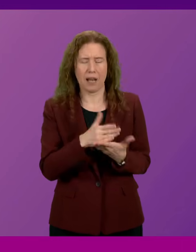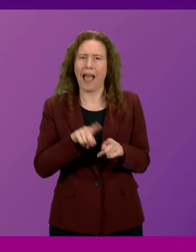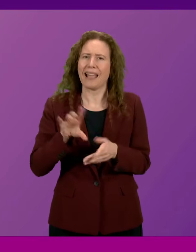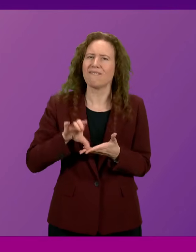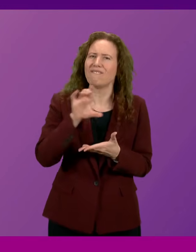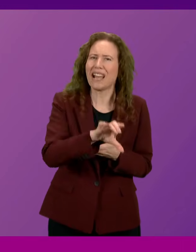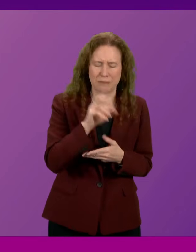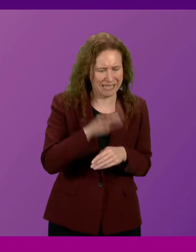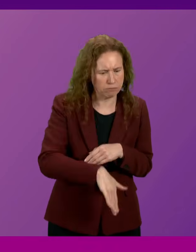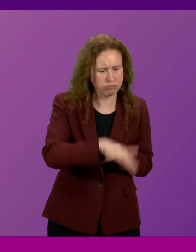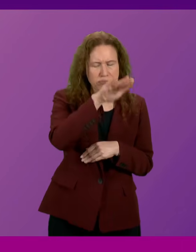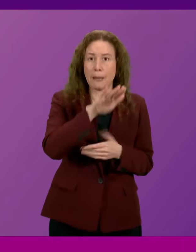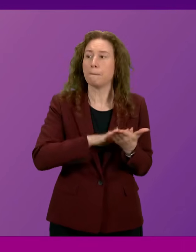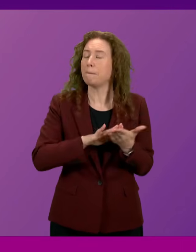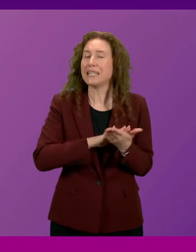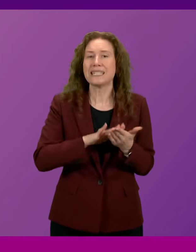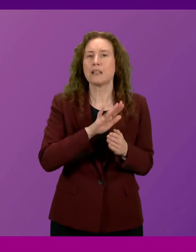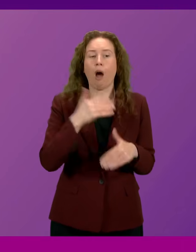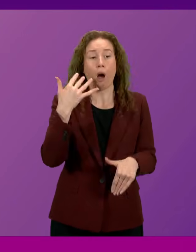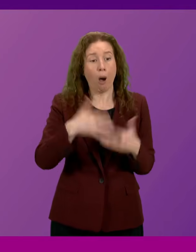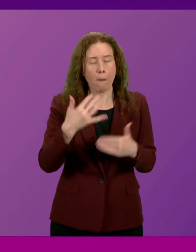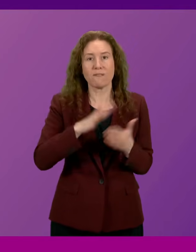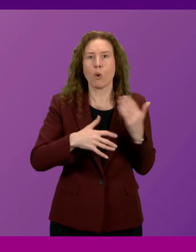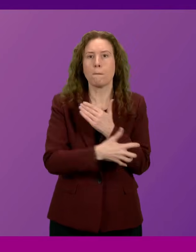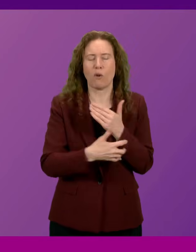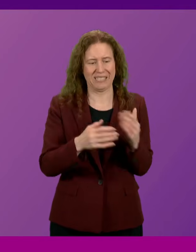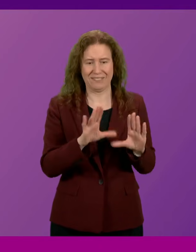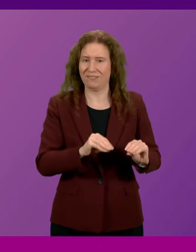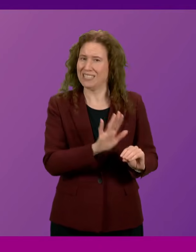the harms of poverty from taking root in the first year of a child’s life is